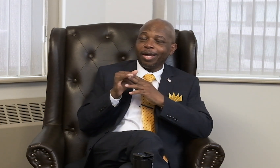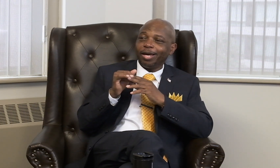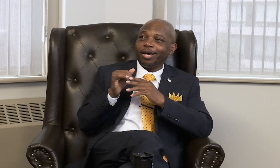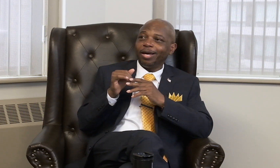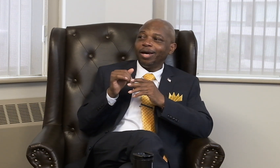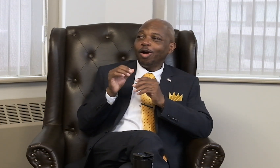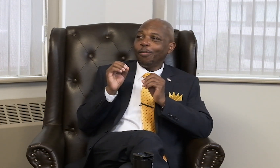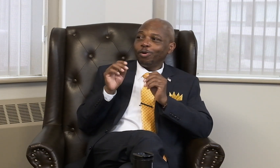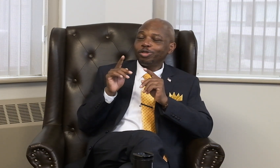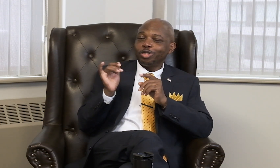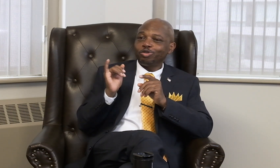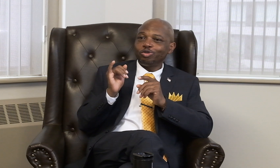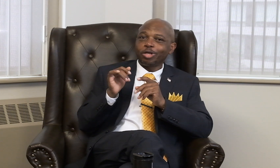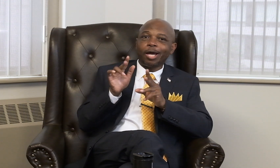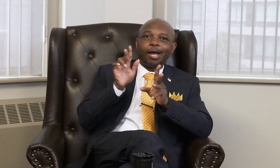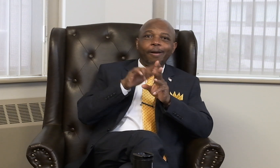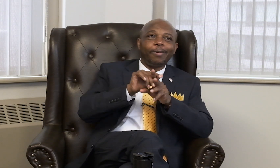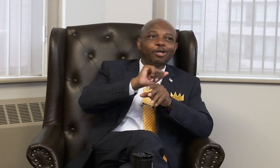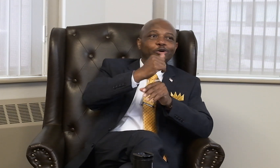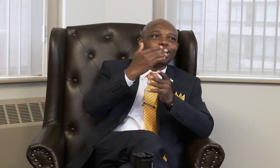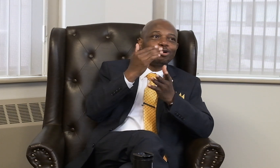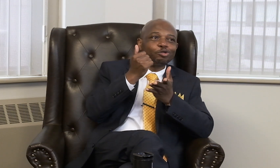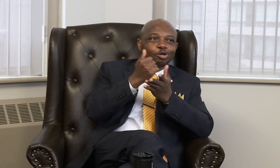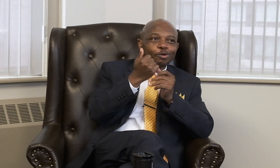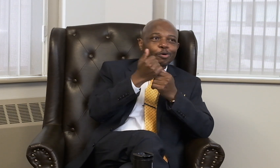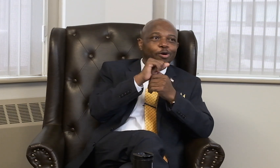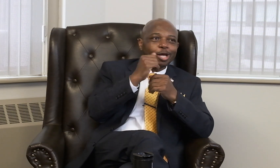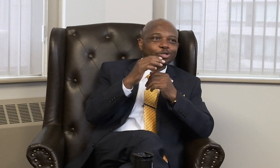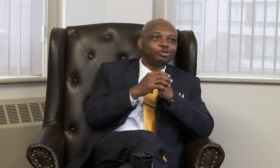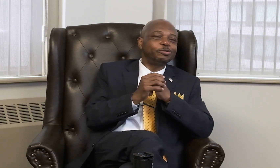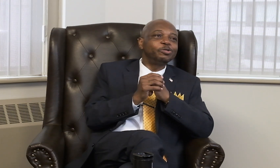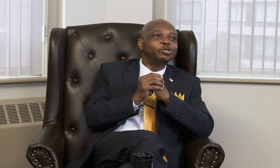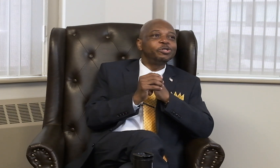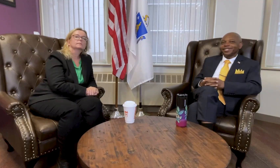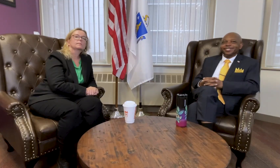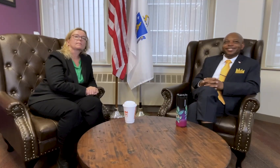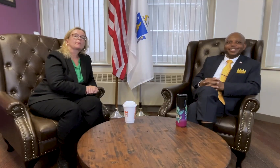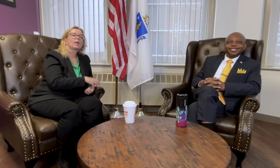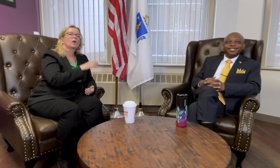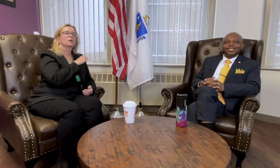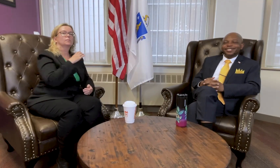opportunity and I am hoping such supports are available to others.